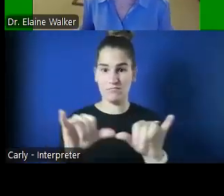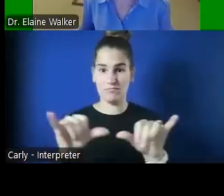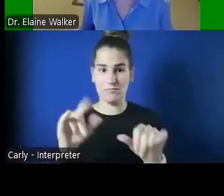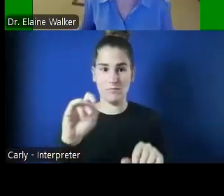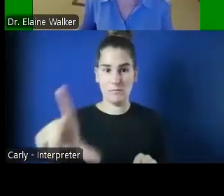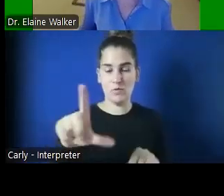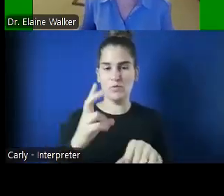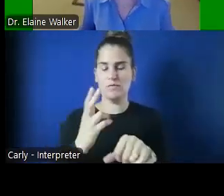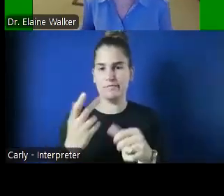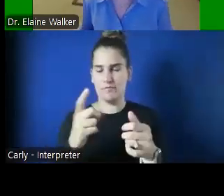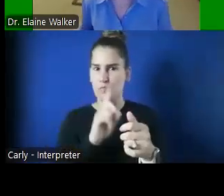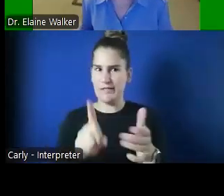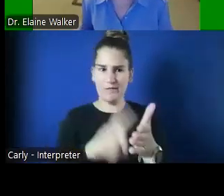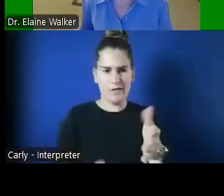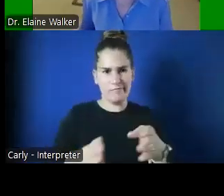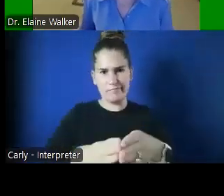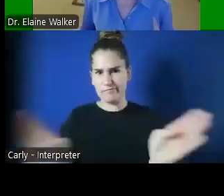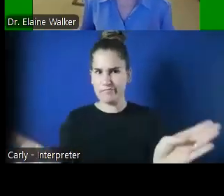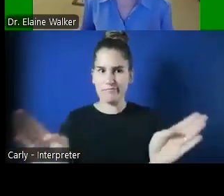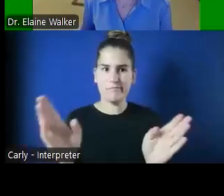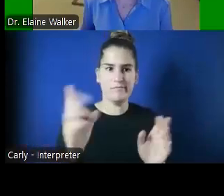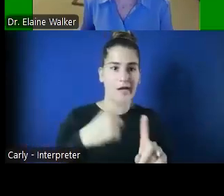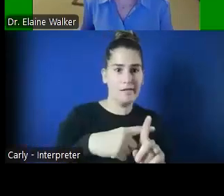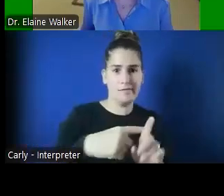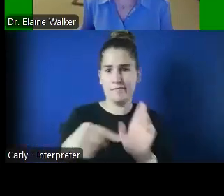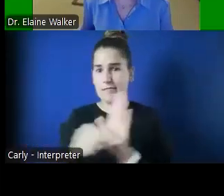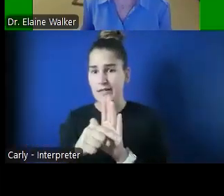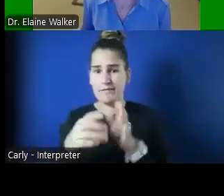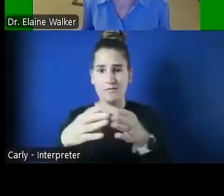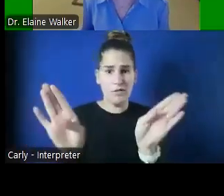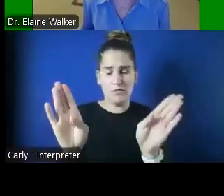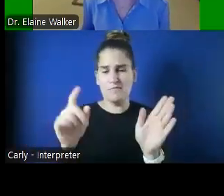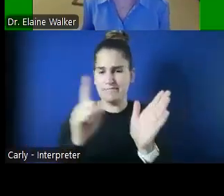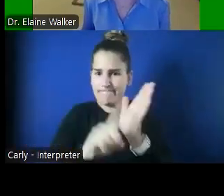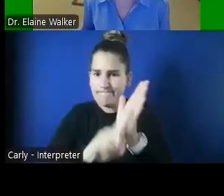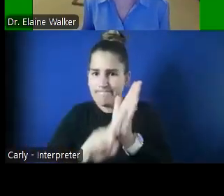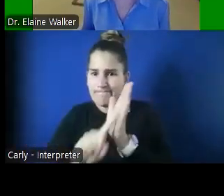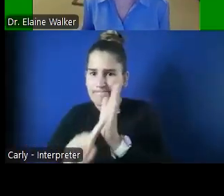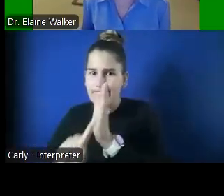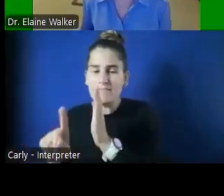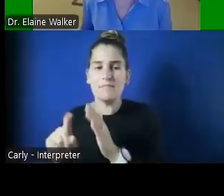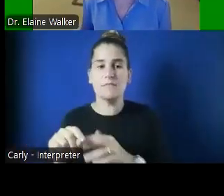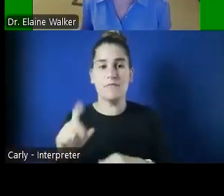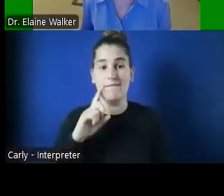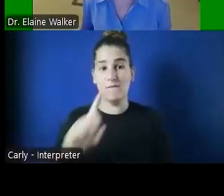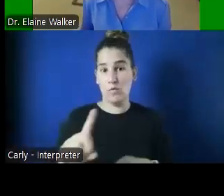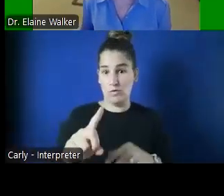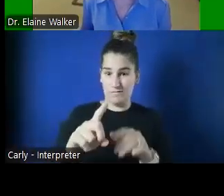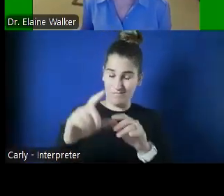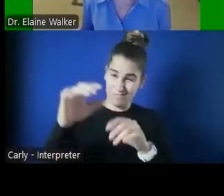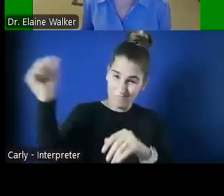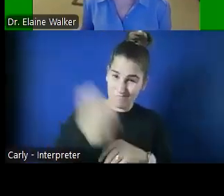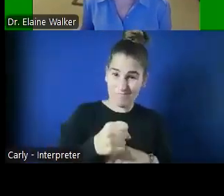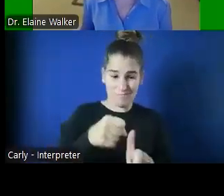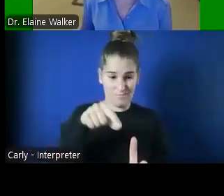negative General um but the focus when it comes to designating someone as meeting criteria for